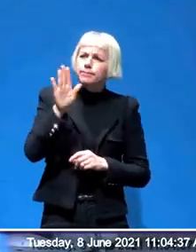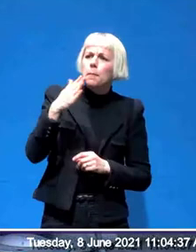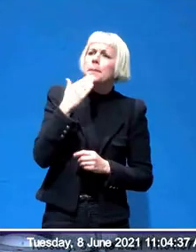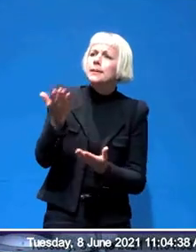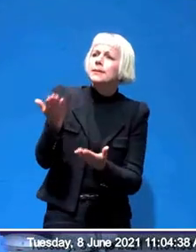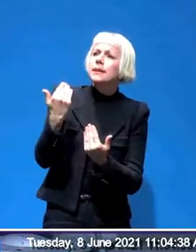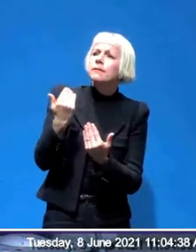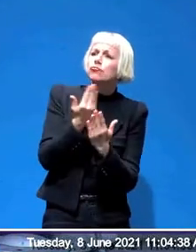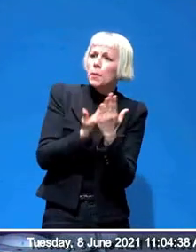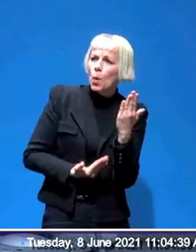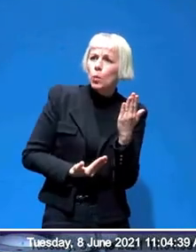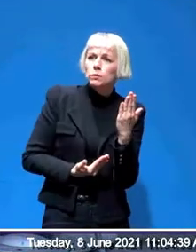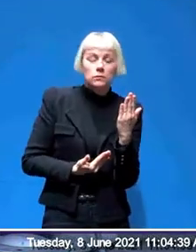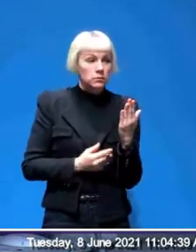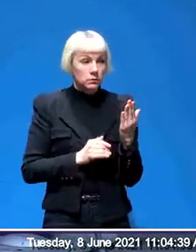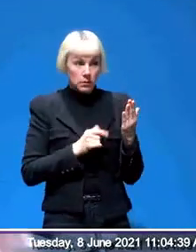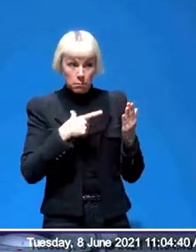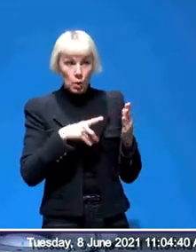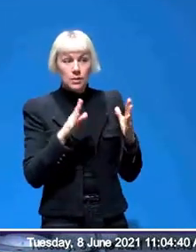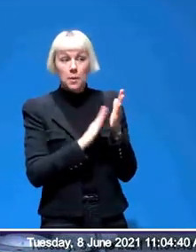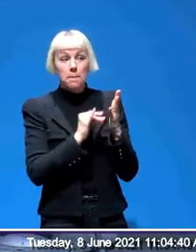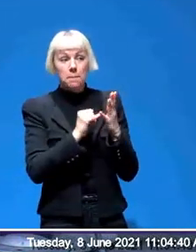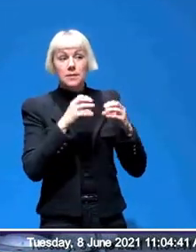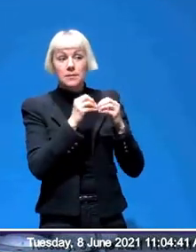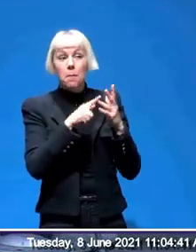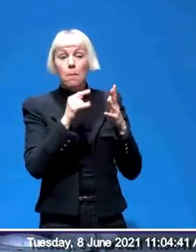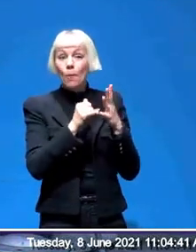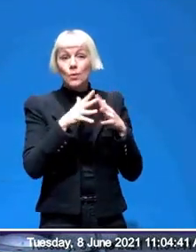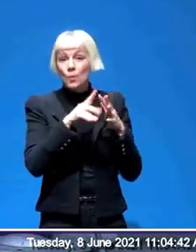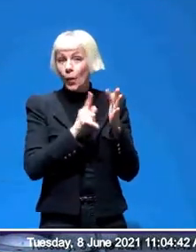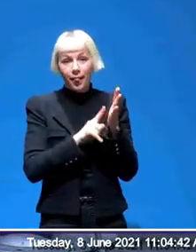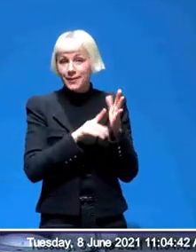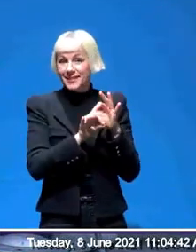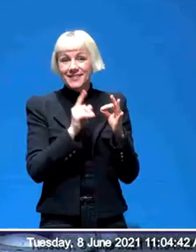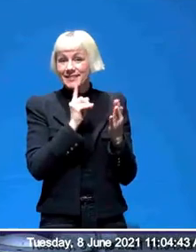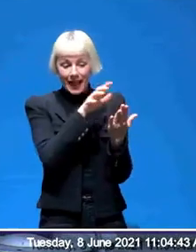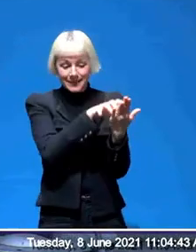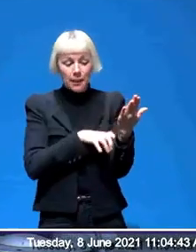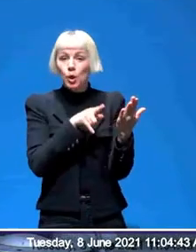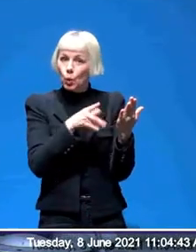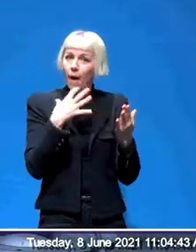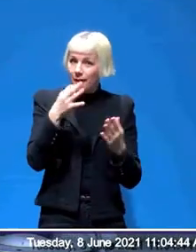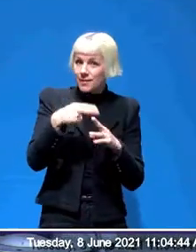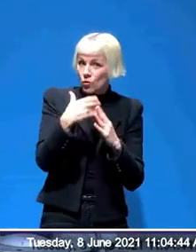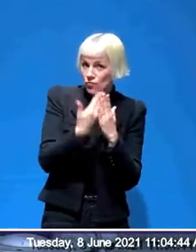Ms Boswell doesn't mention that in her statement. But you have got a recollection that you were told at that meeting that if you